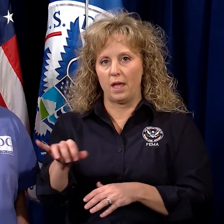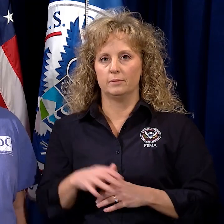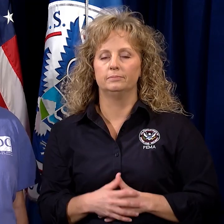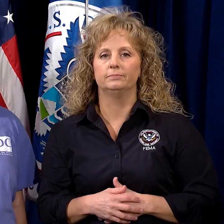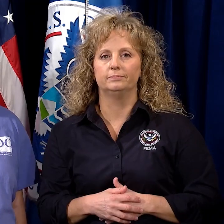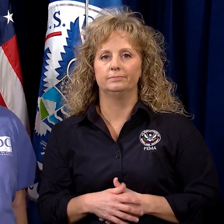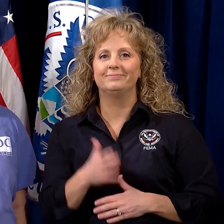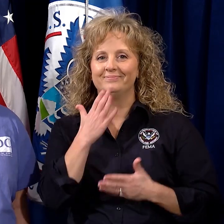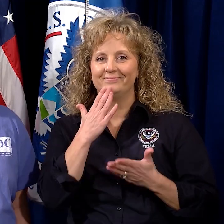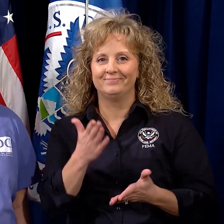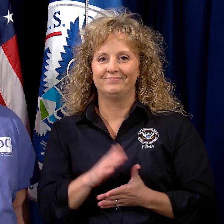Thank you.